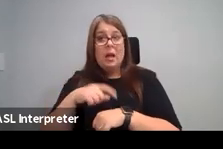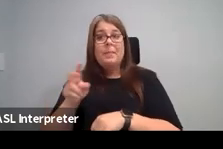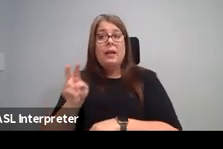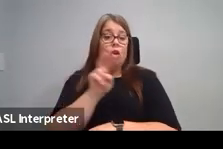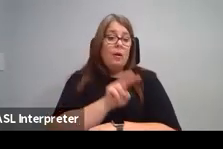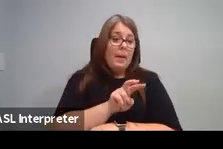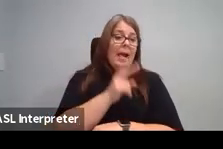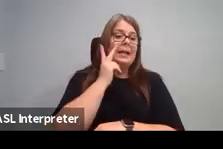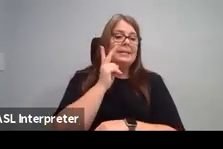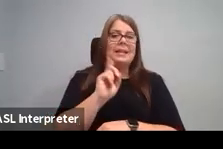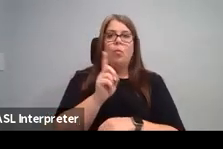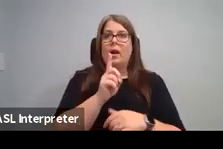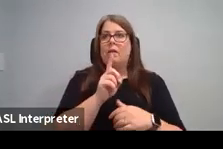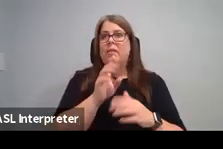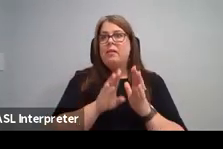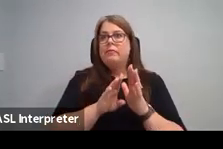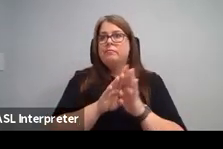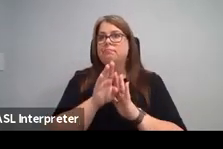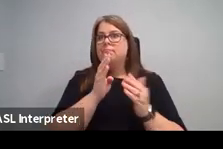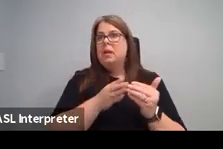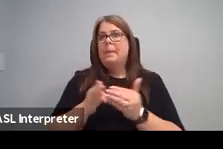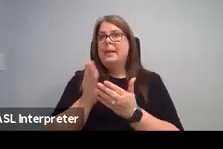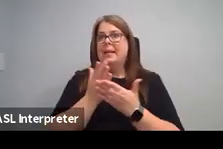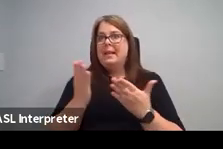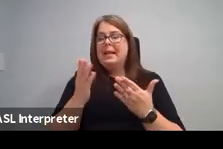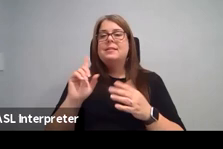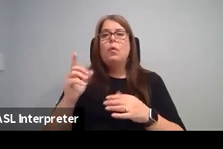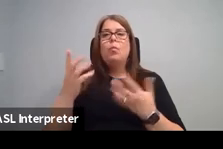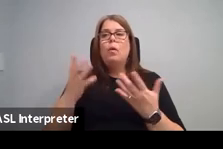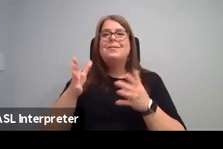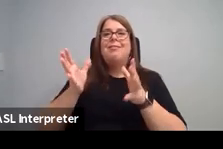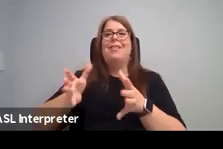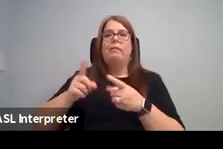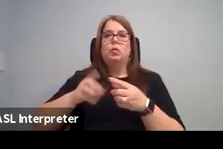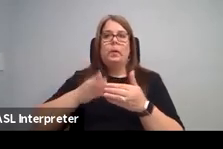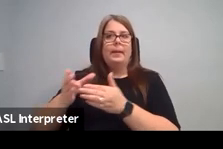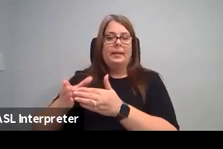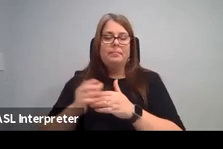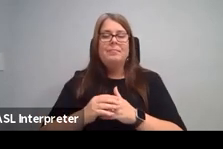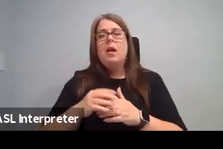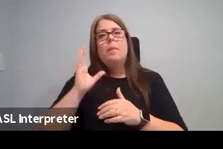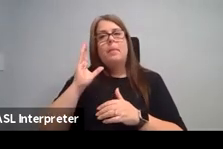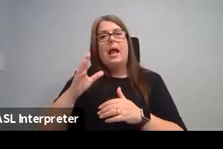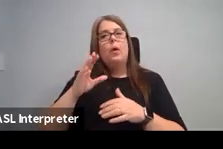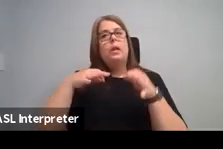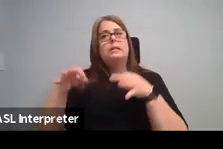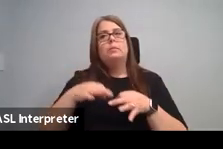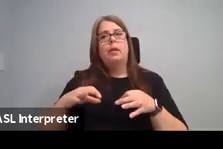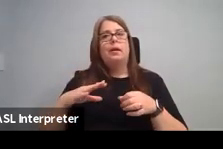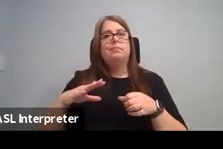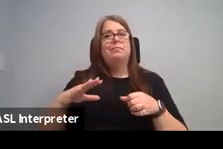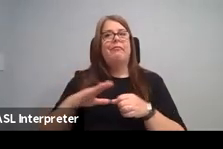Jewyl Alderson Clarke, SDCOE: I'll dive into that when I do that next week webinar which now will have to be very good, because there's a lot of you on this call.